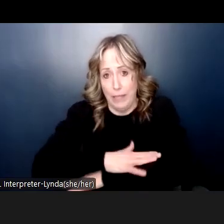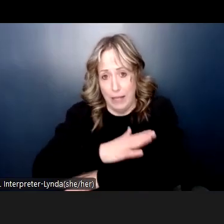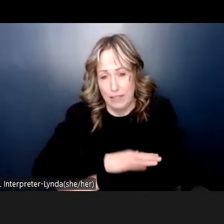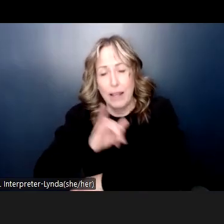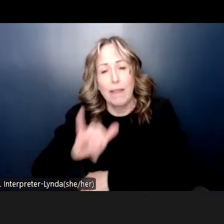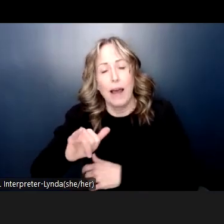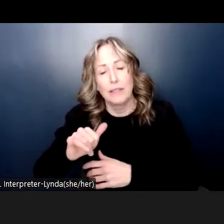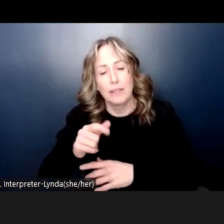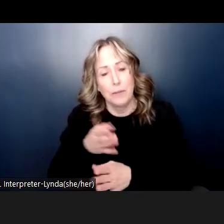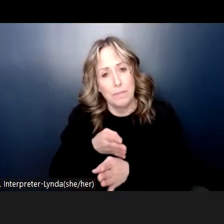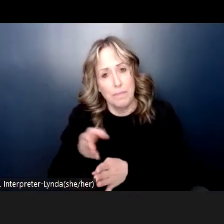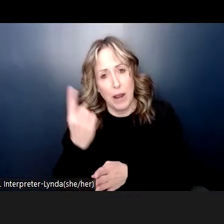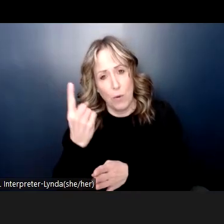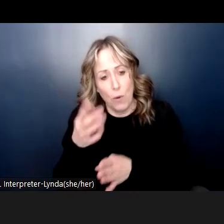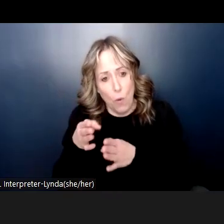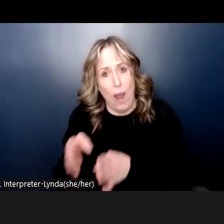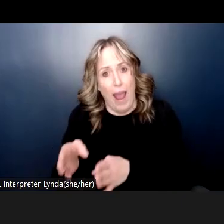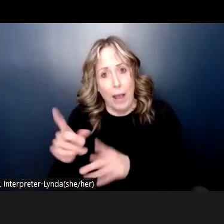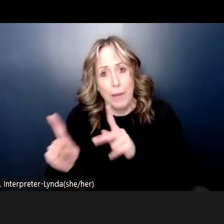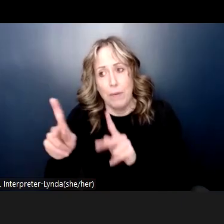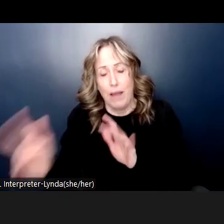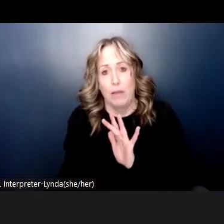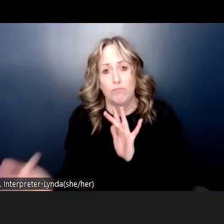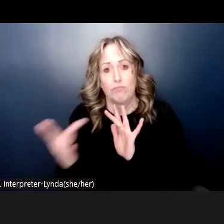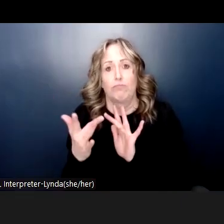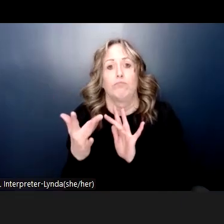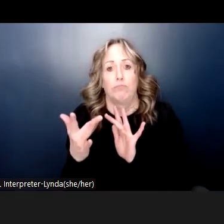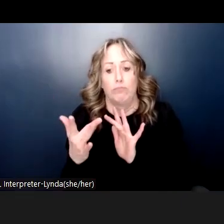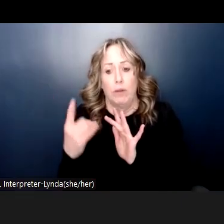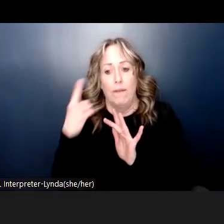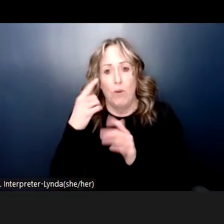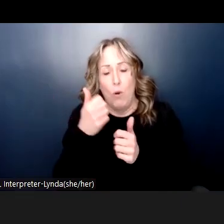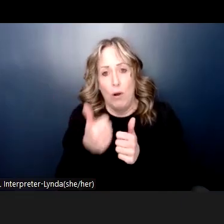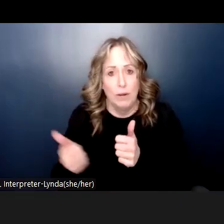that users can reach out to the office of the Comptroller in the best program.